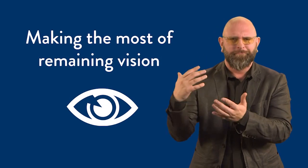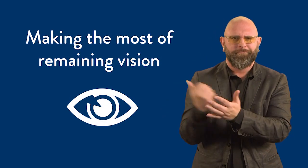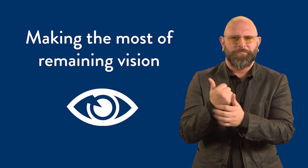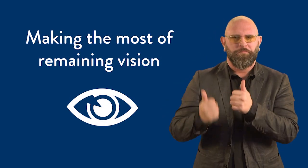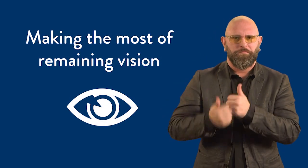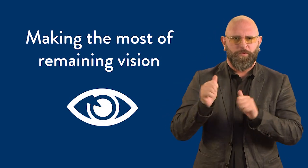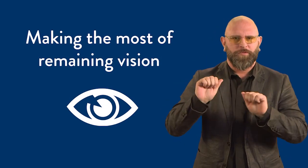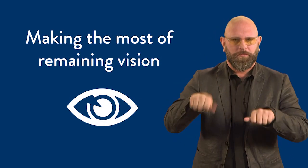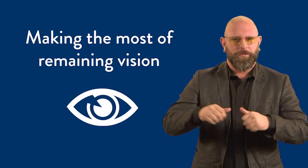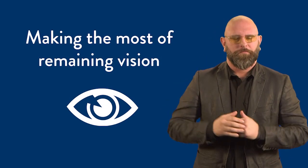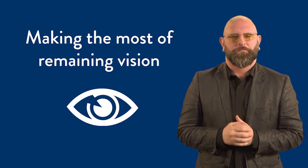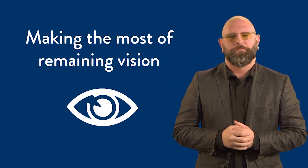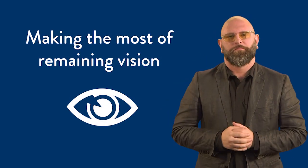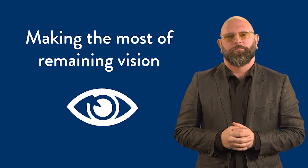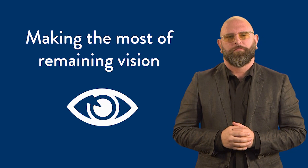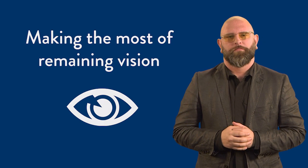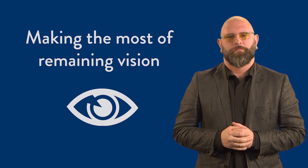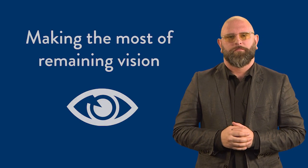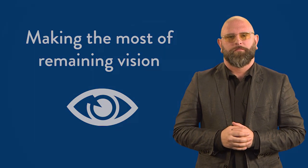Making the most of remaining vision